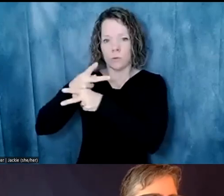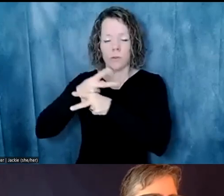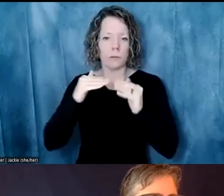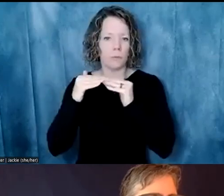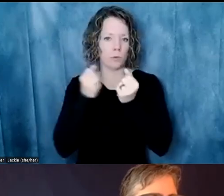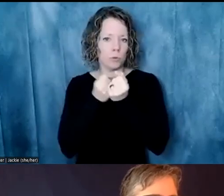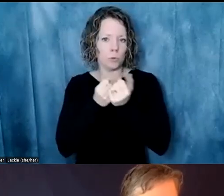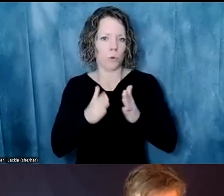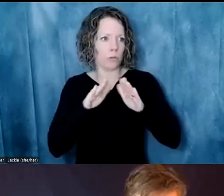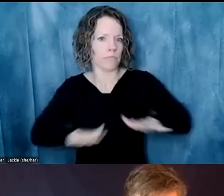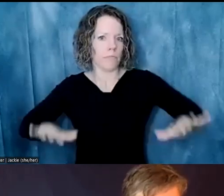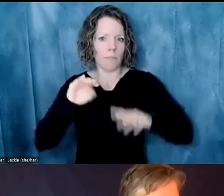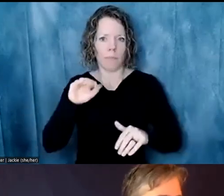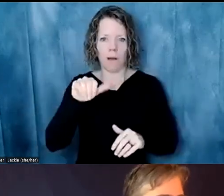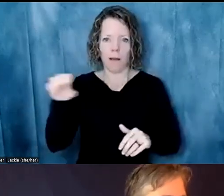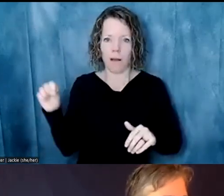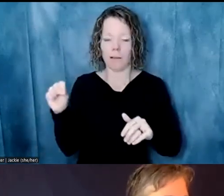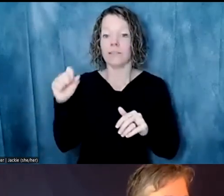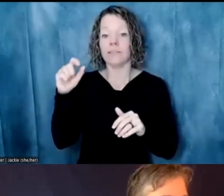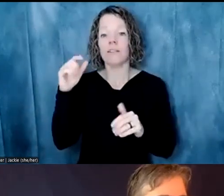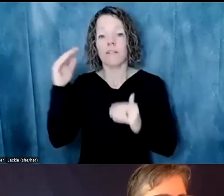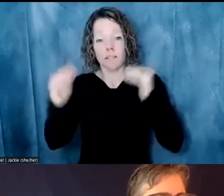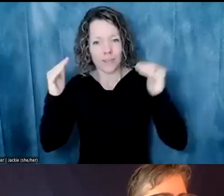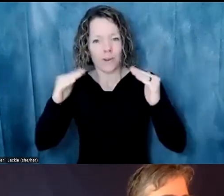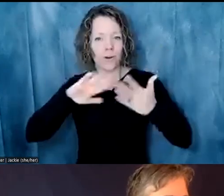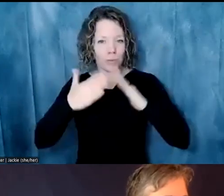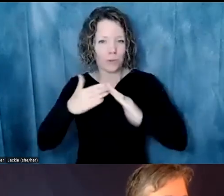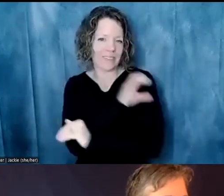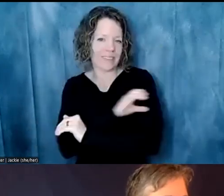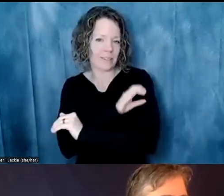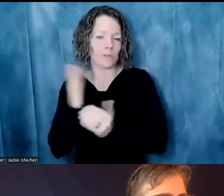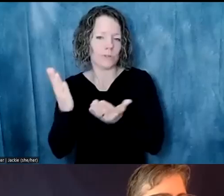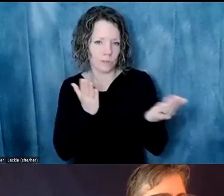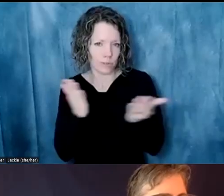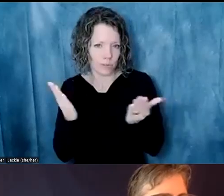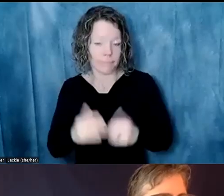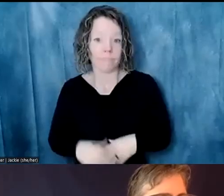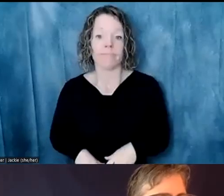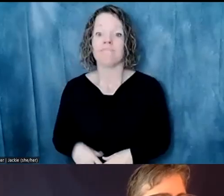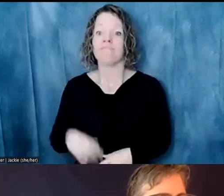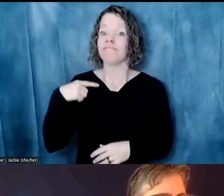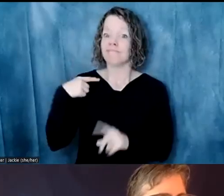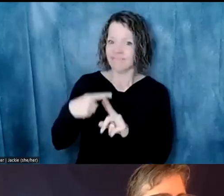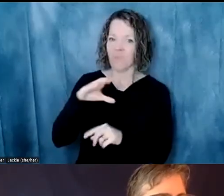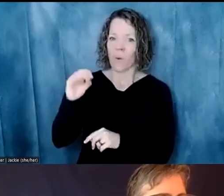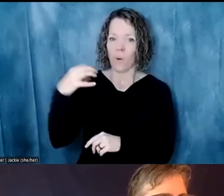in Massachusetts Adult Community Clinical Services. As well as co-chairing the joint